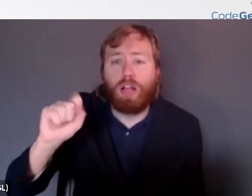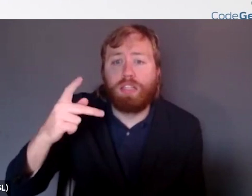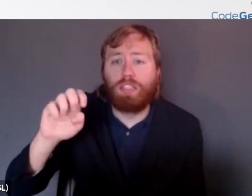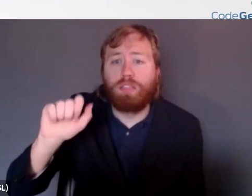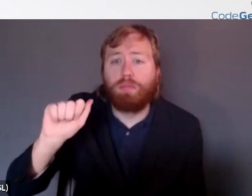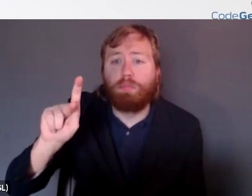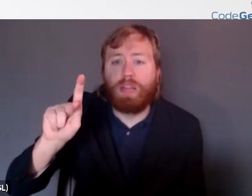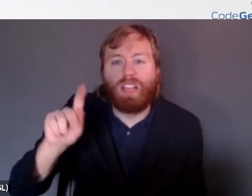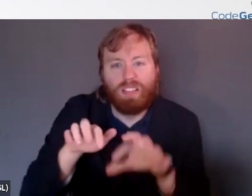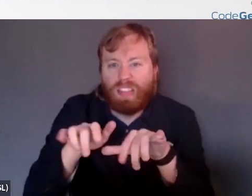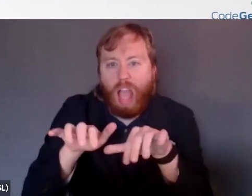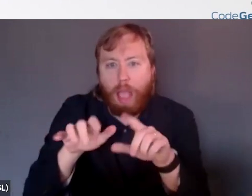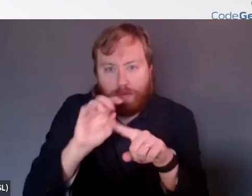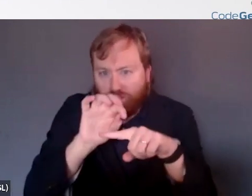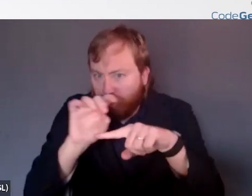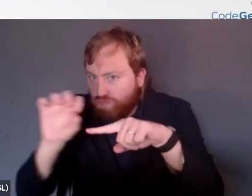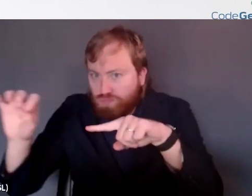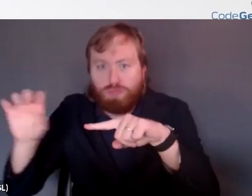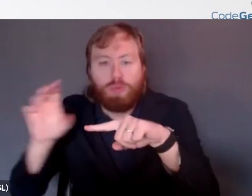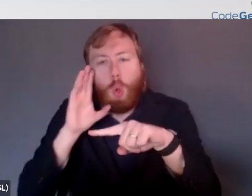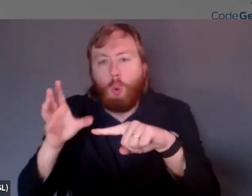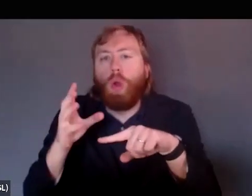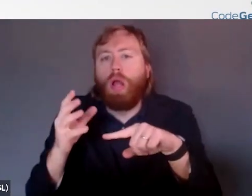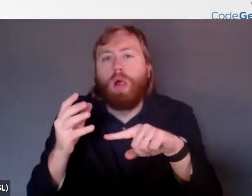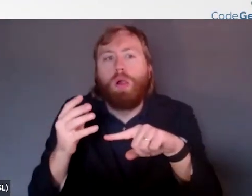and it will tell the screen reader to read that information.